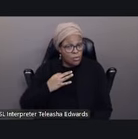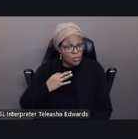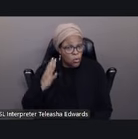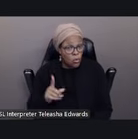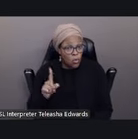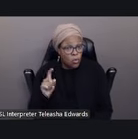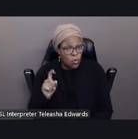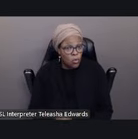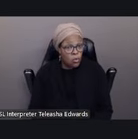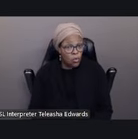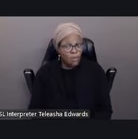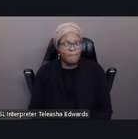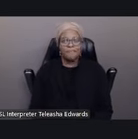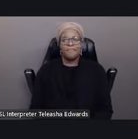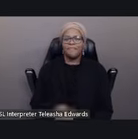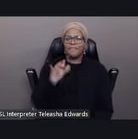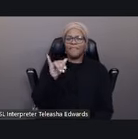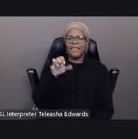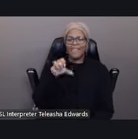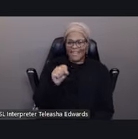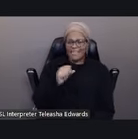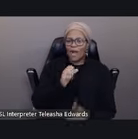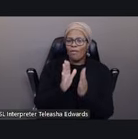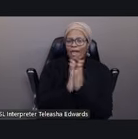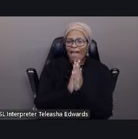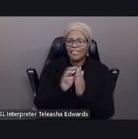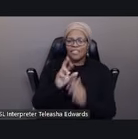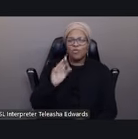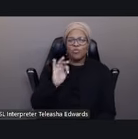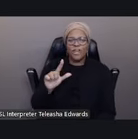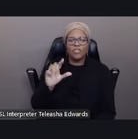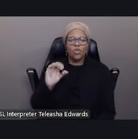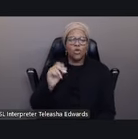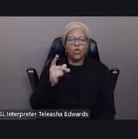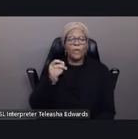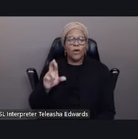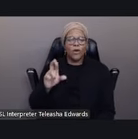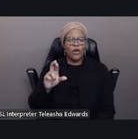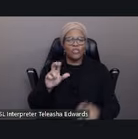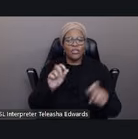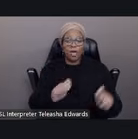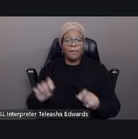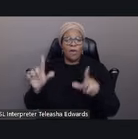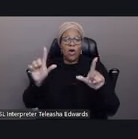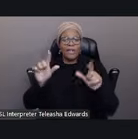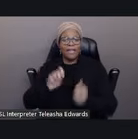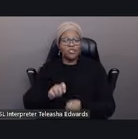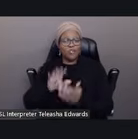Yes. I'm going to ask Rachel Cooper to come on camera and address um how we are defining